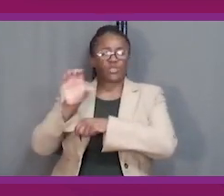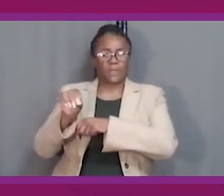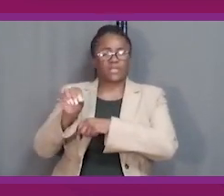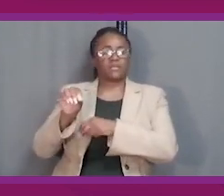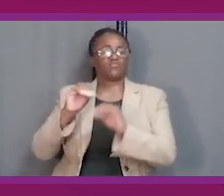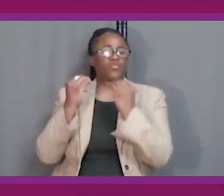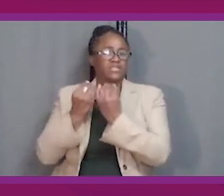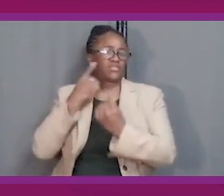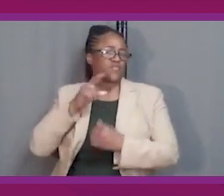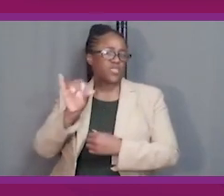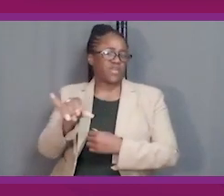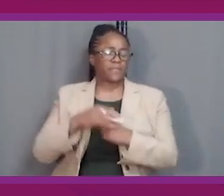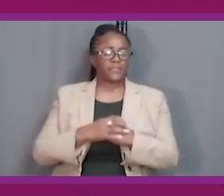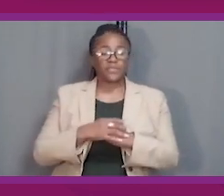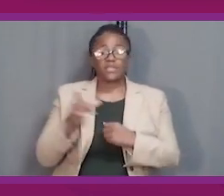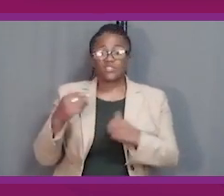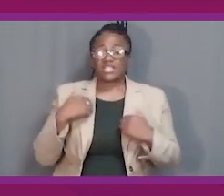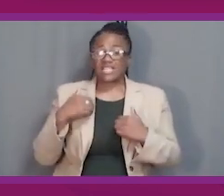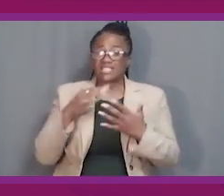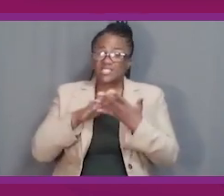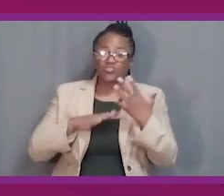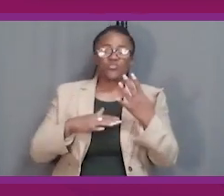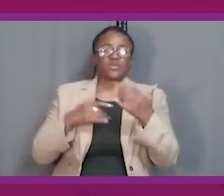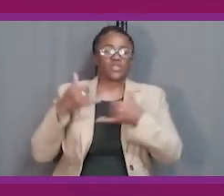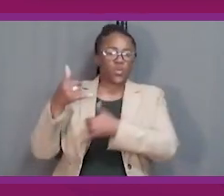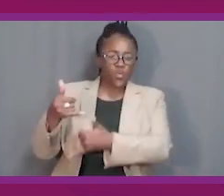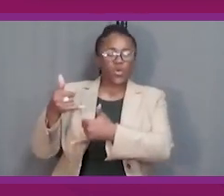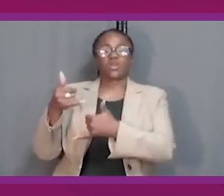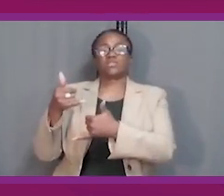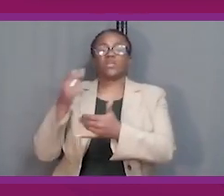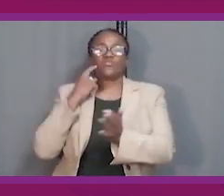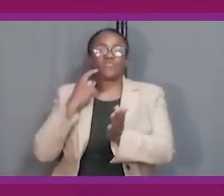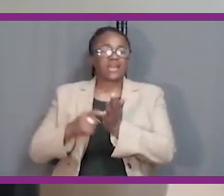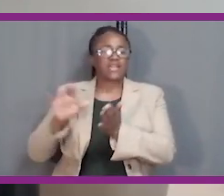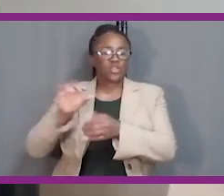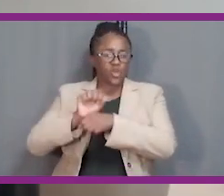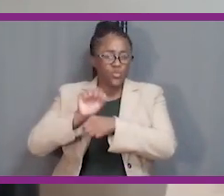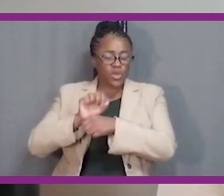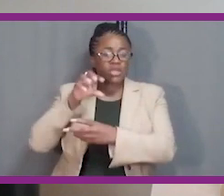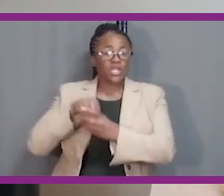including the prestigious MacArthur Fellowship. We're so excited to have all of you today. Ashley Inkumsah: So excited. Thank you for